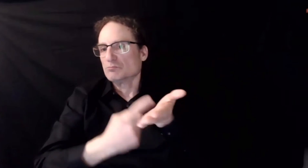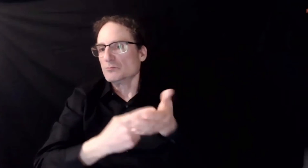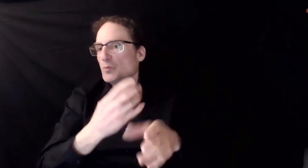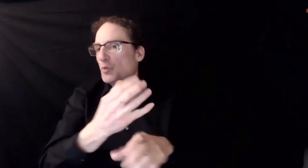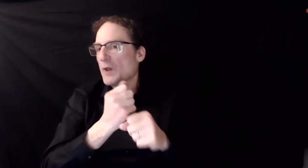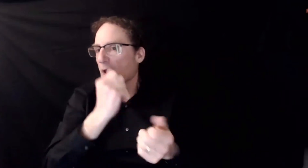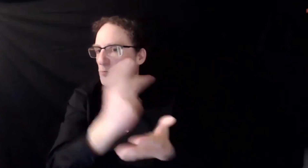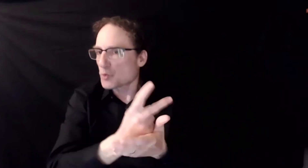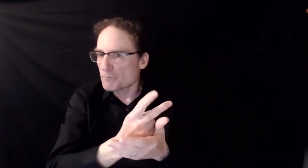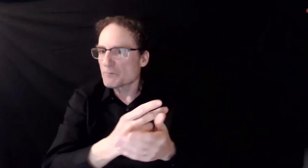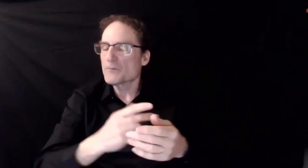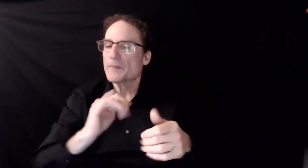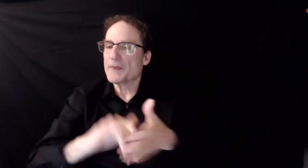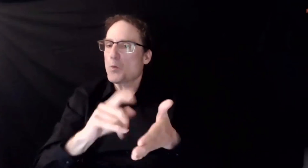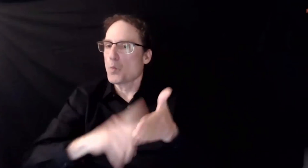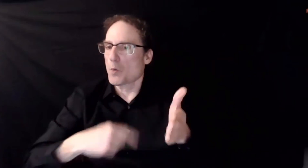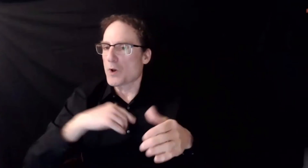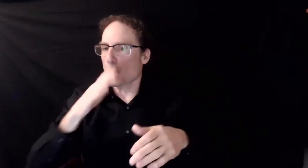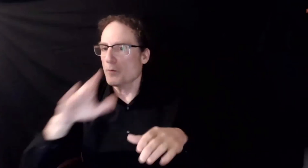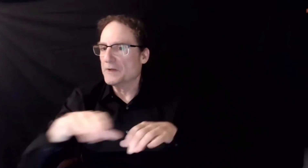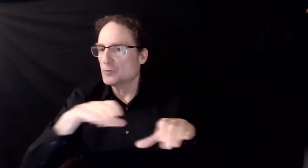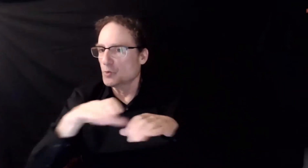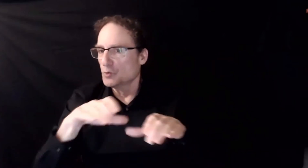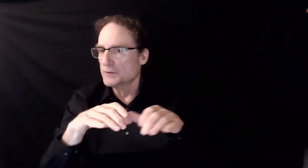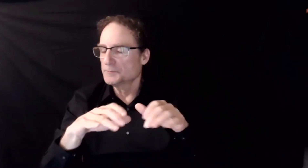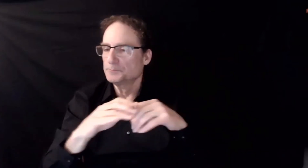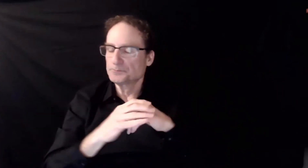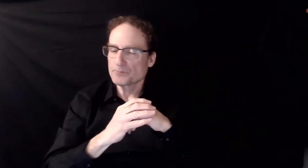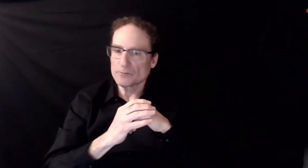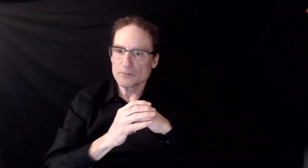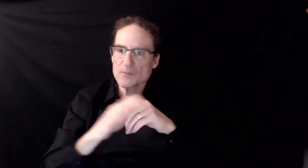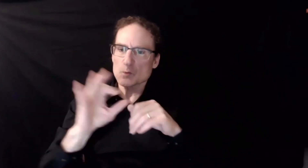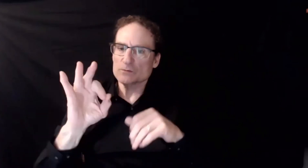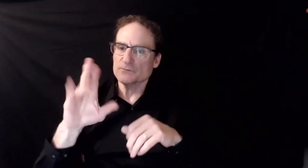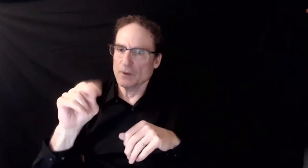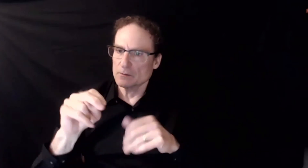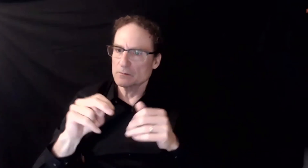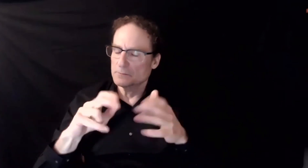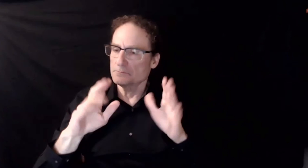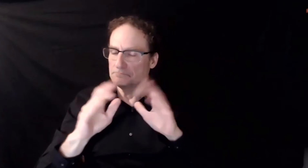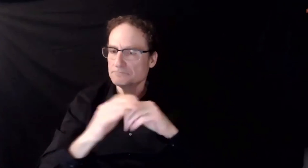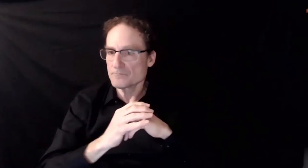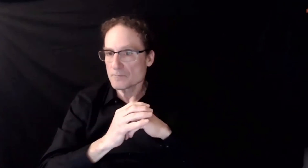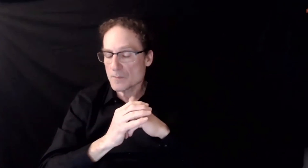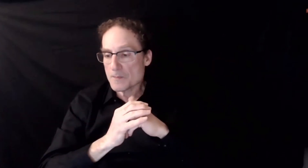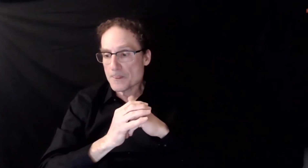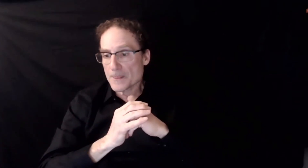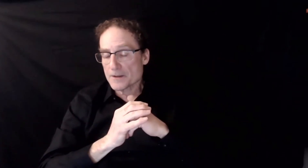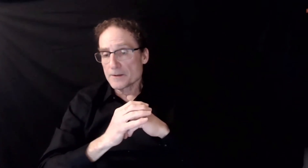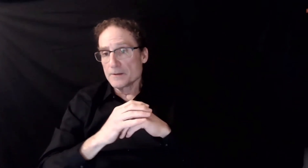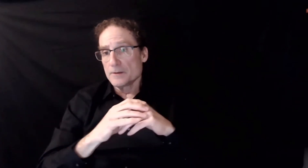and then bring it forward to the board to get the approvals that we needed in order to be deciding what we needed to do